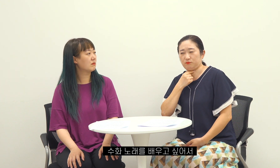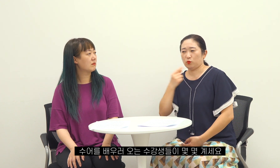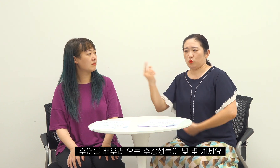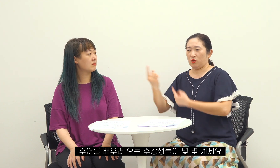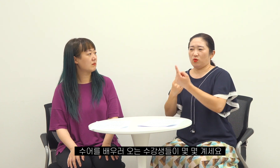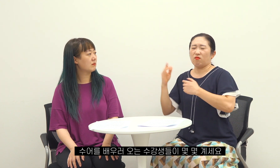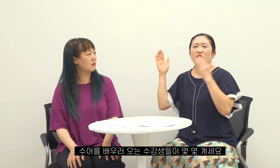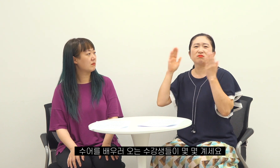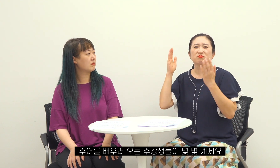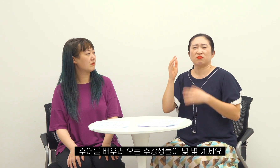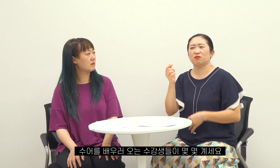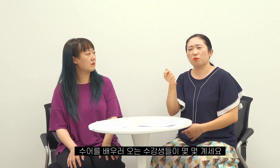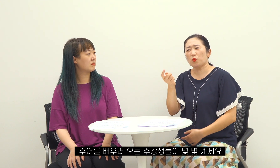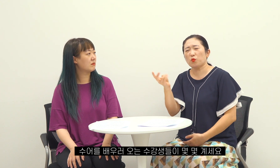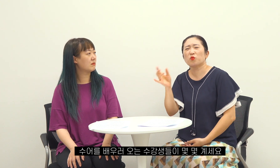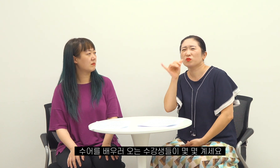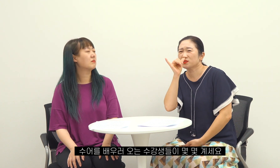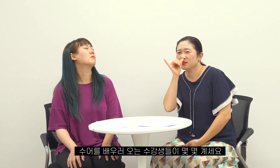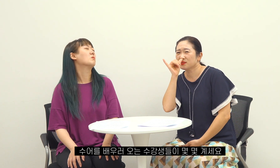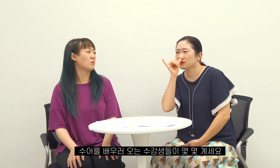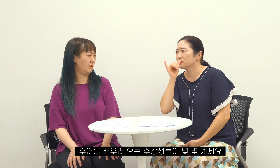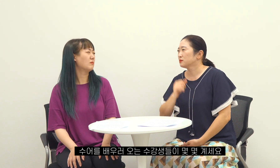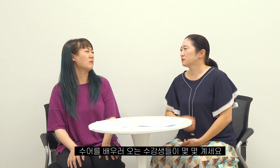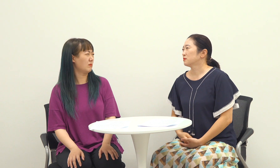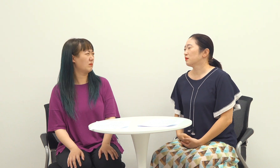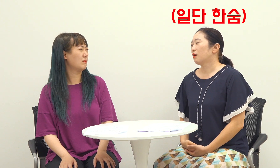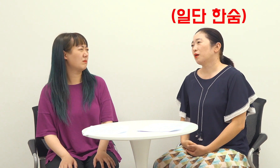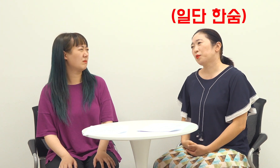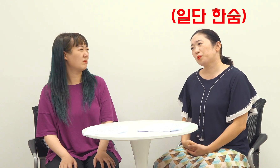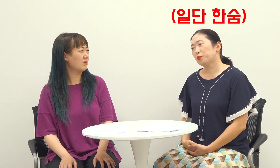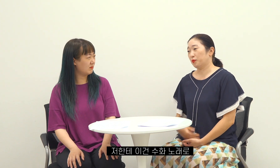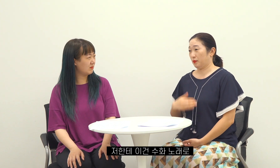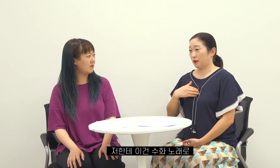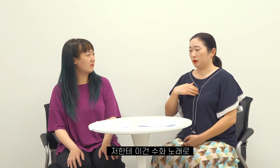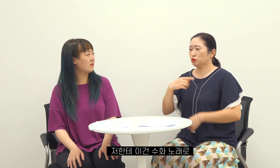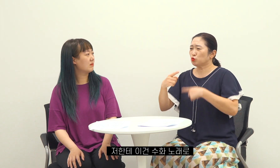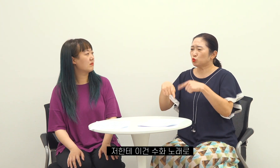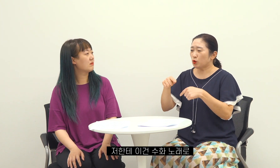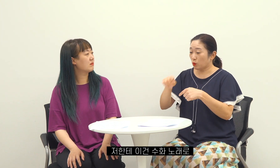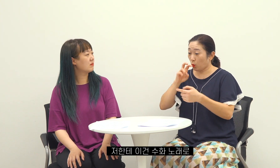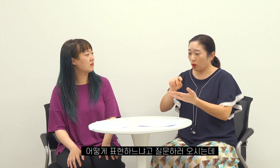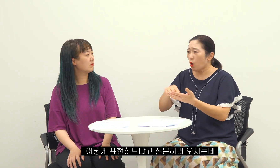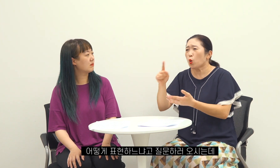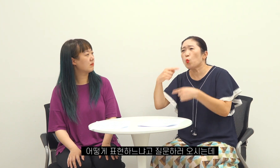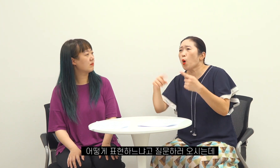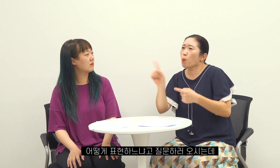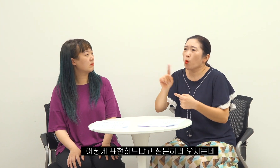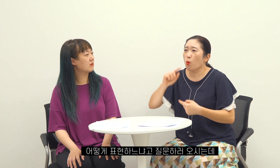because they want to learn sign language songs?